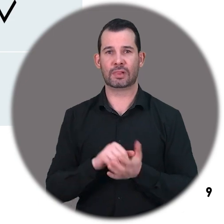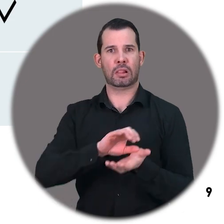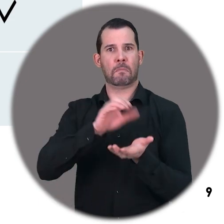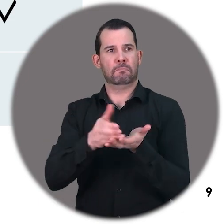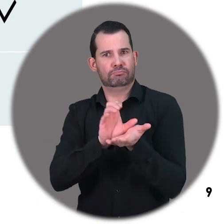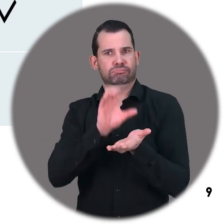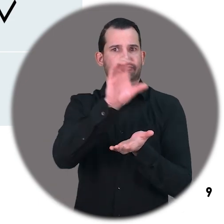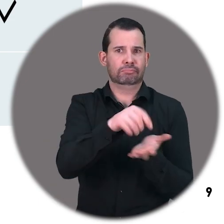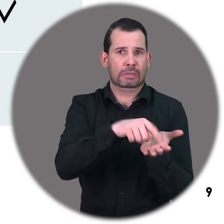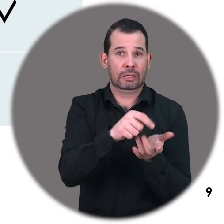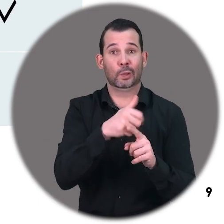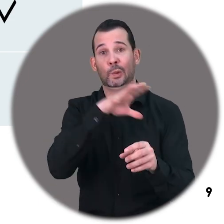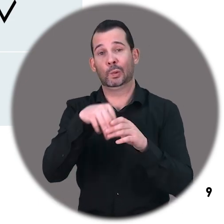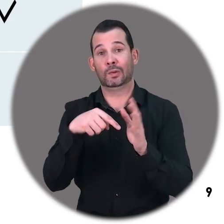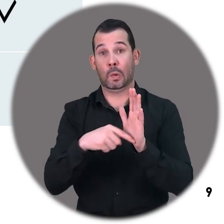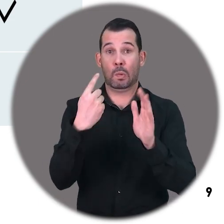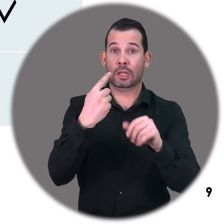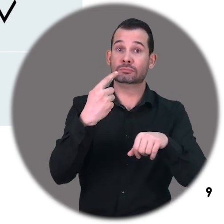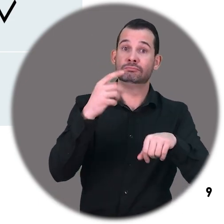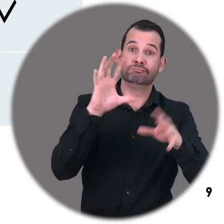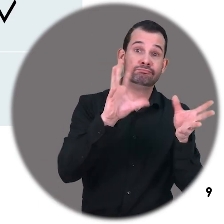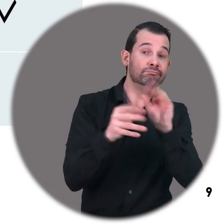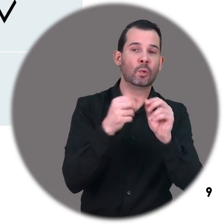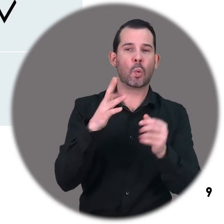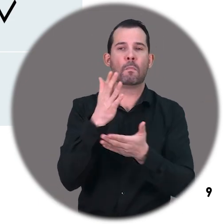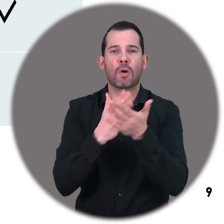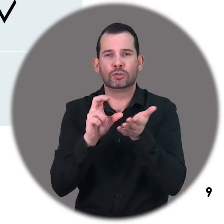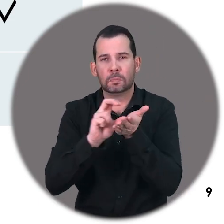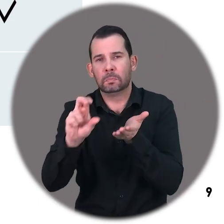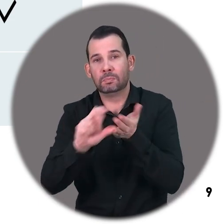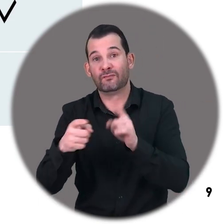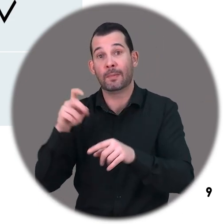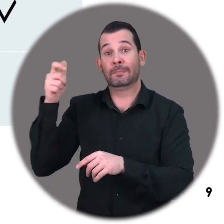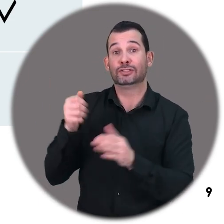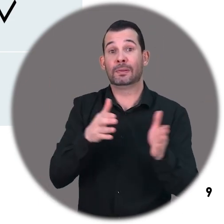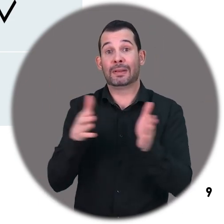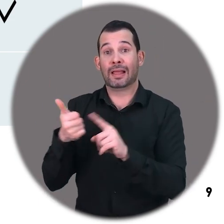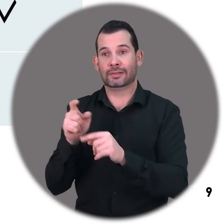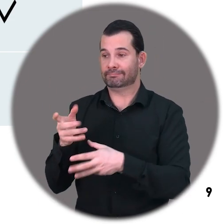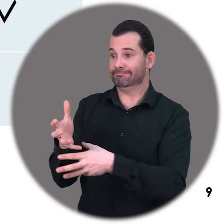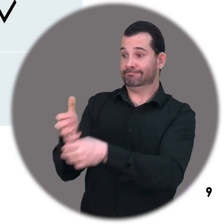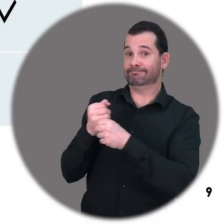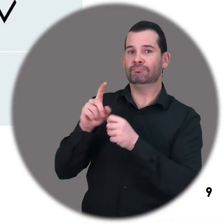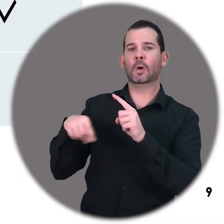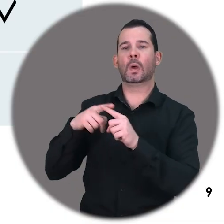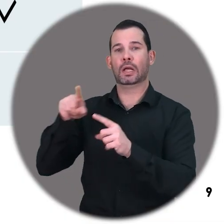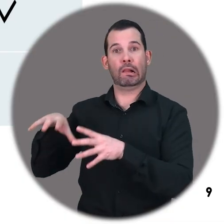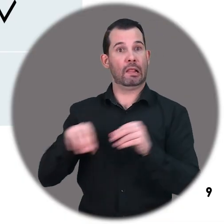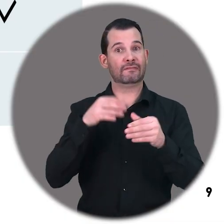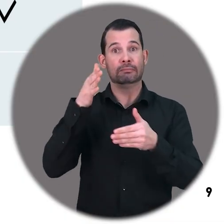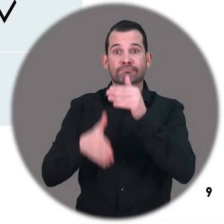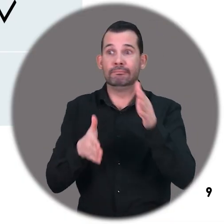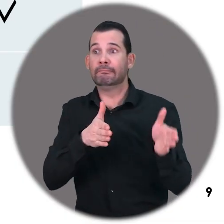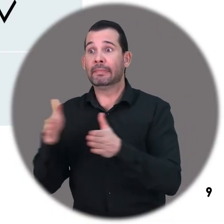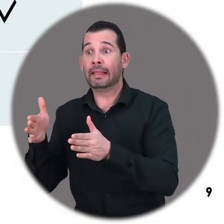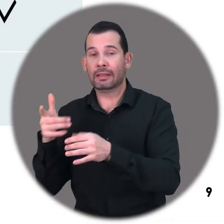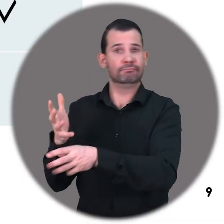Lump-sum payments include a one-time total or partial payment from a pension plan that is received when you leave a plan.